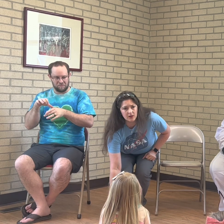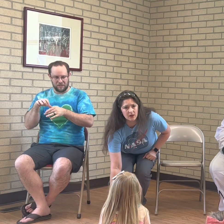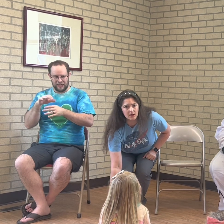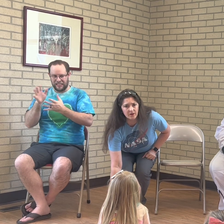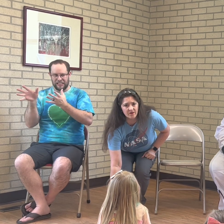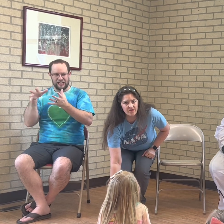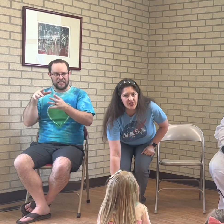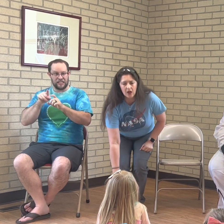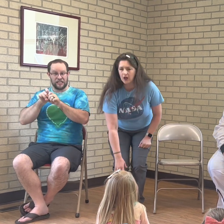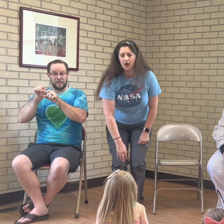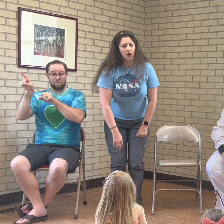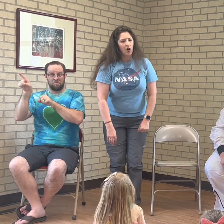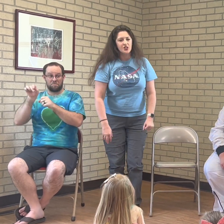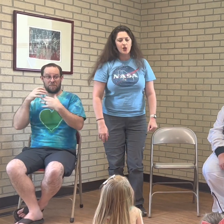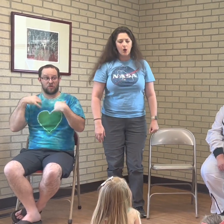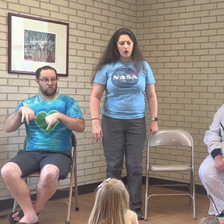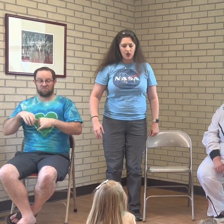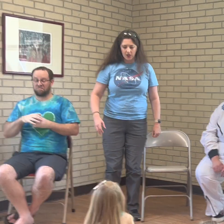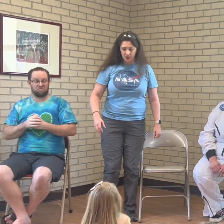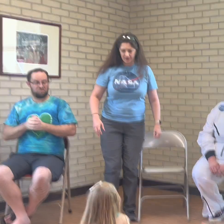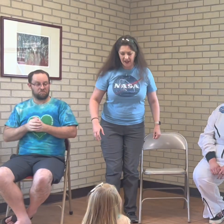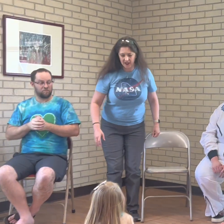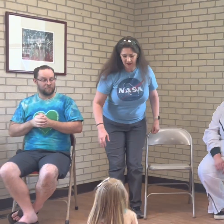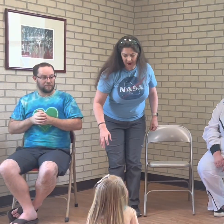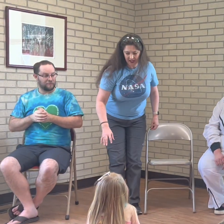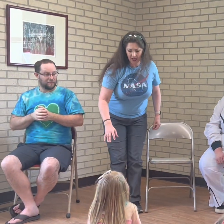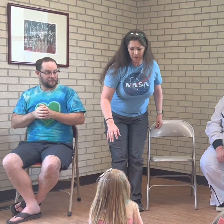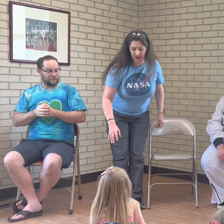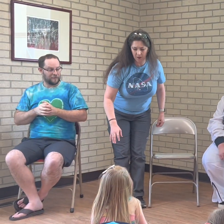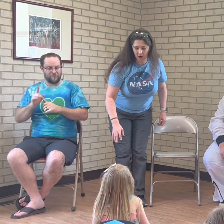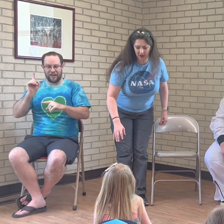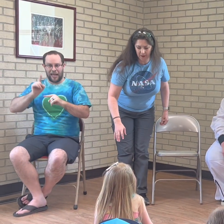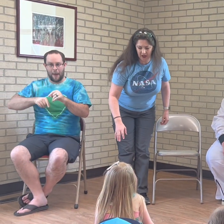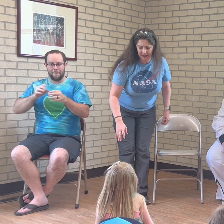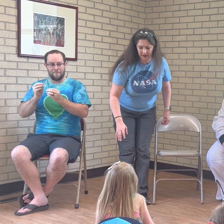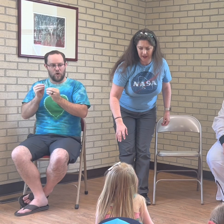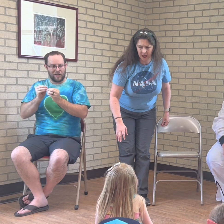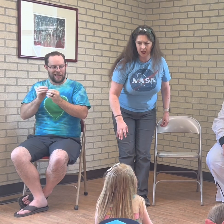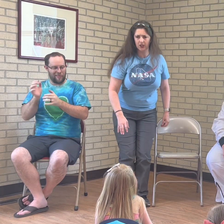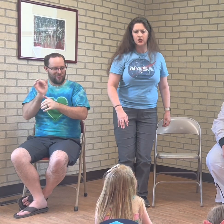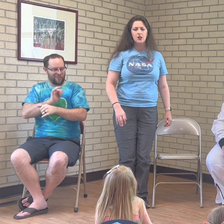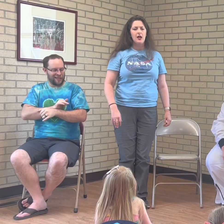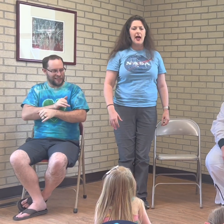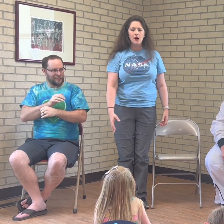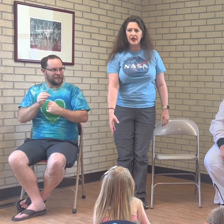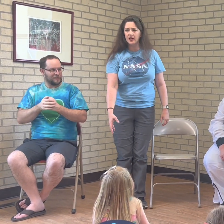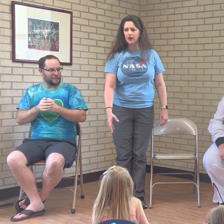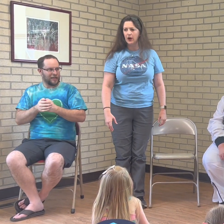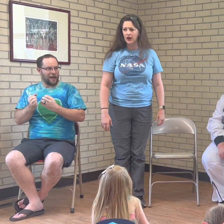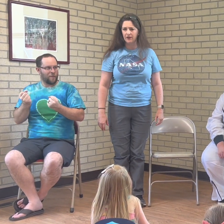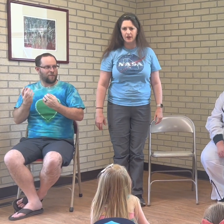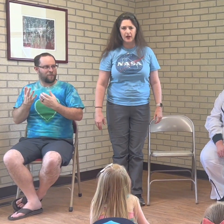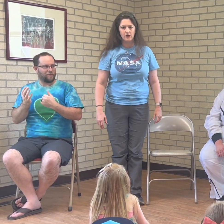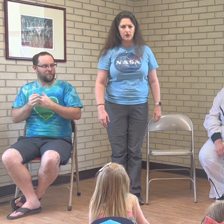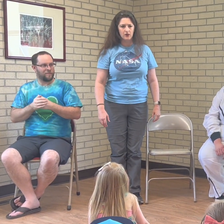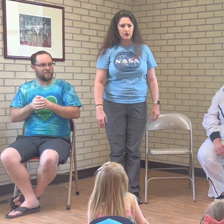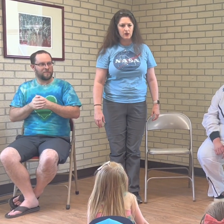Audience: No! Dr. Shannon: So if I can't bend more than about like this, how am I gonna get a rock off the ground?